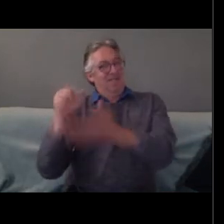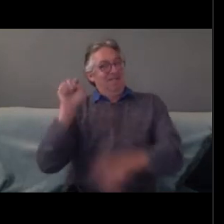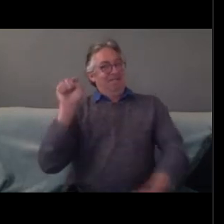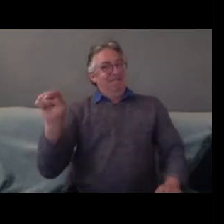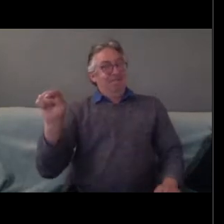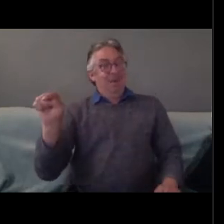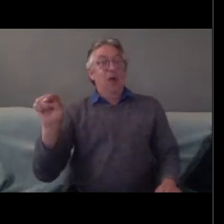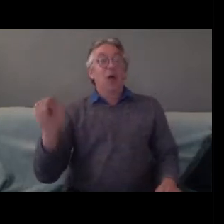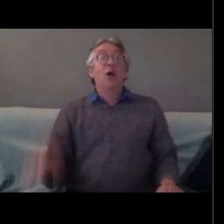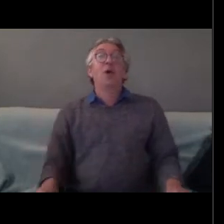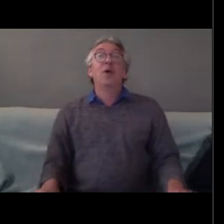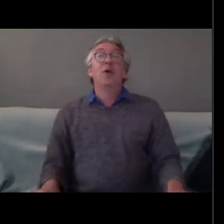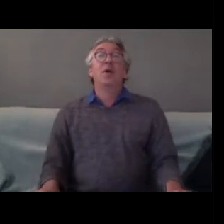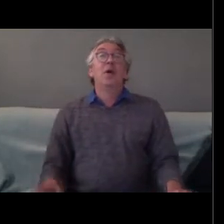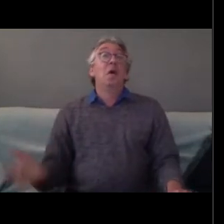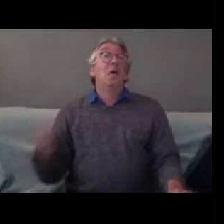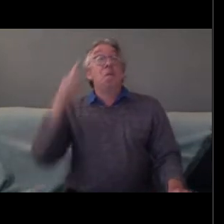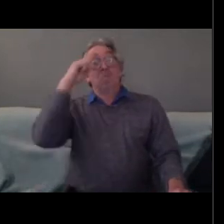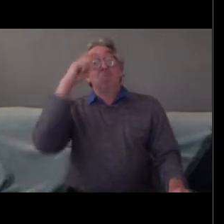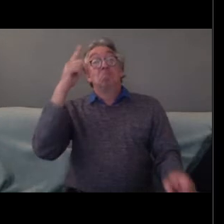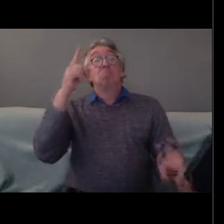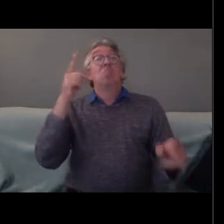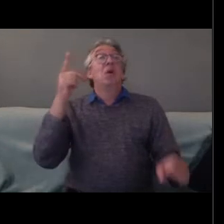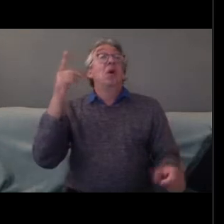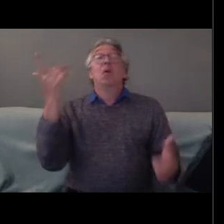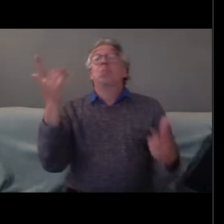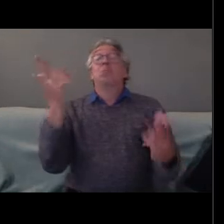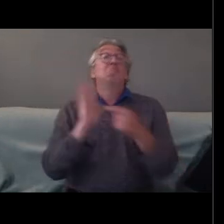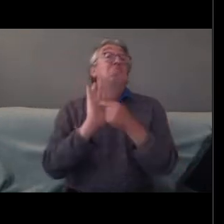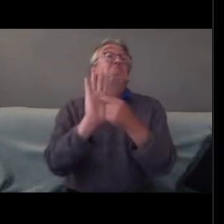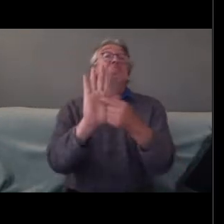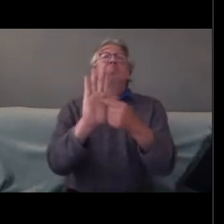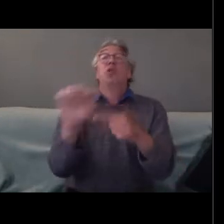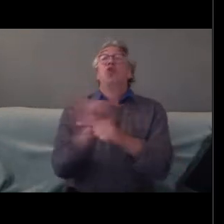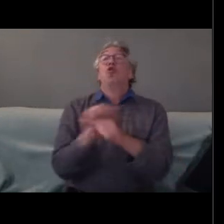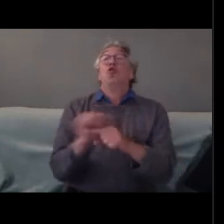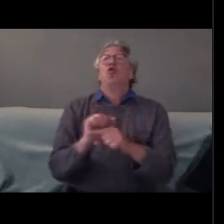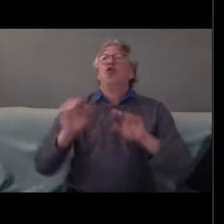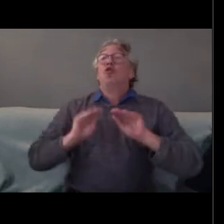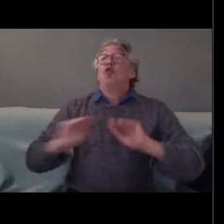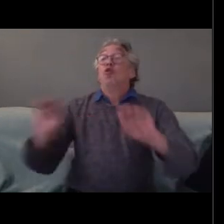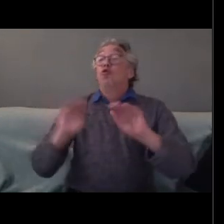I'm thinking of training that local participants there